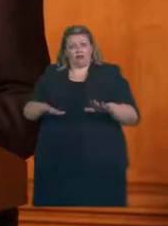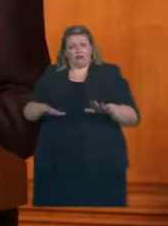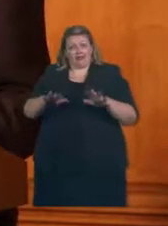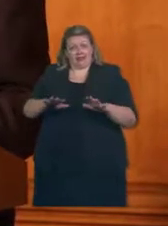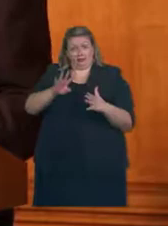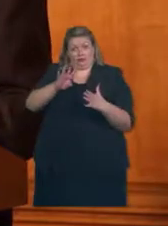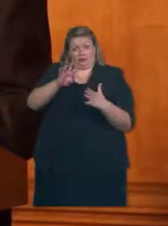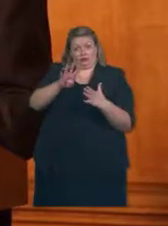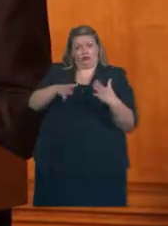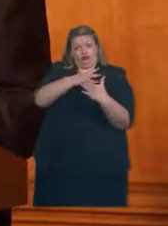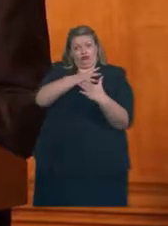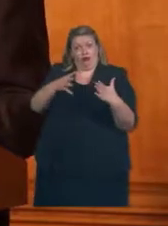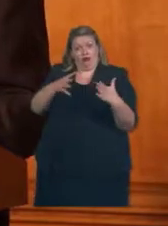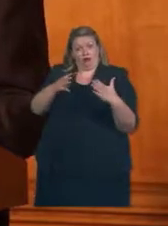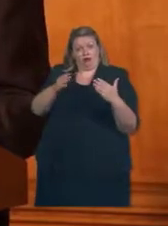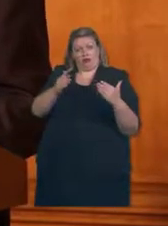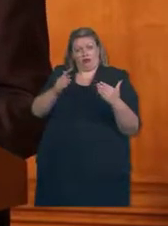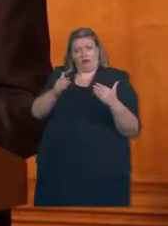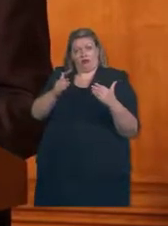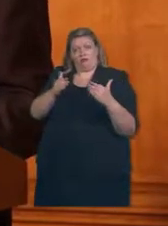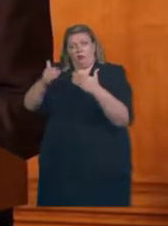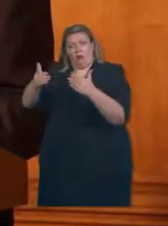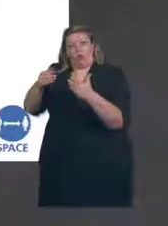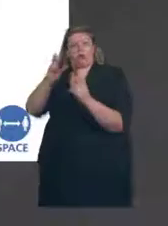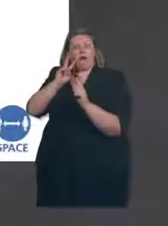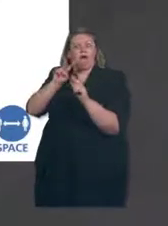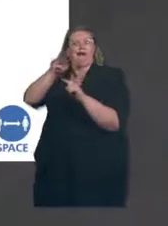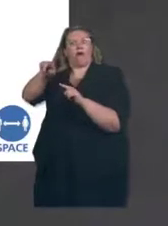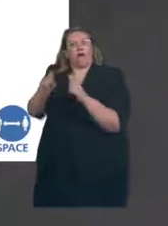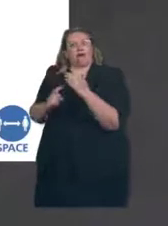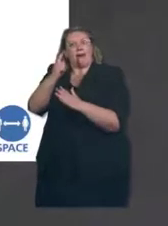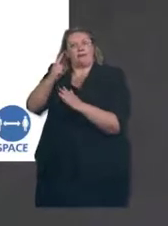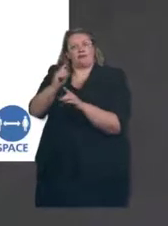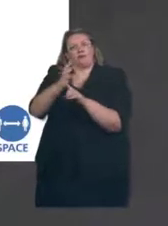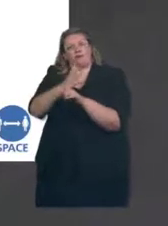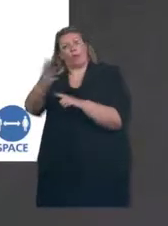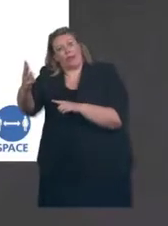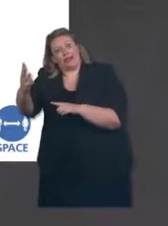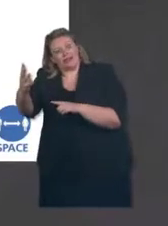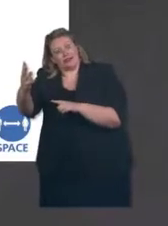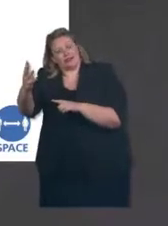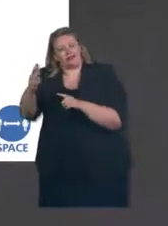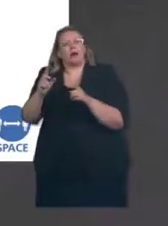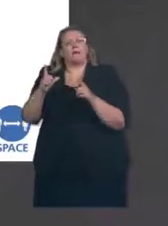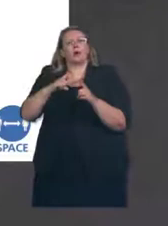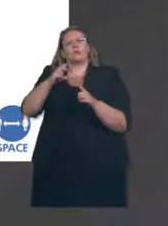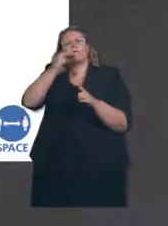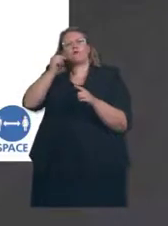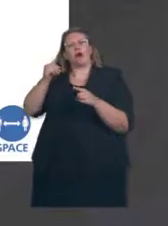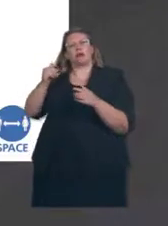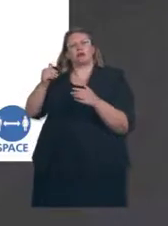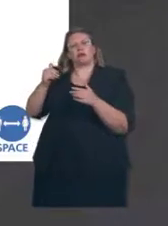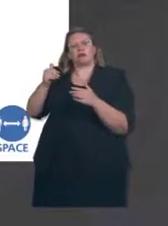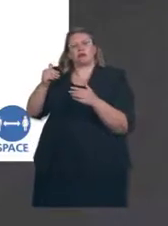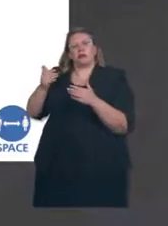So that it overlies the French graph from what you can see is we're following a pattern extremely similar to what